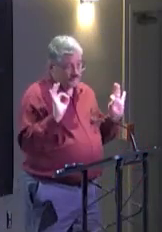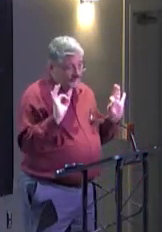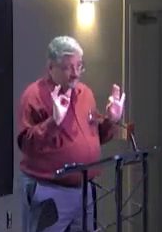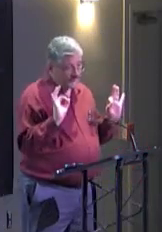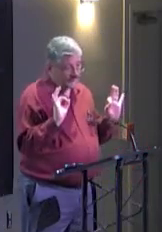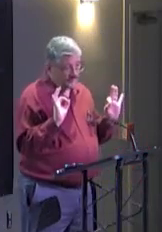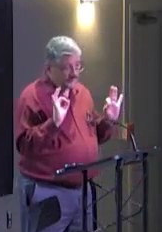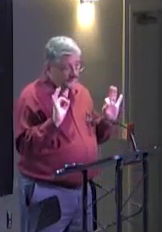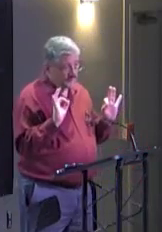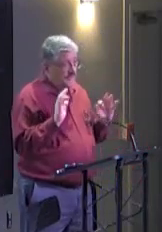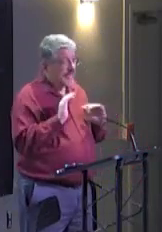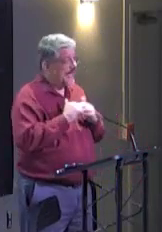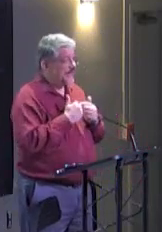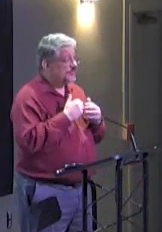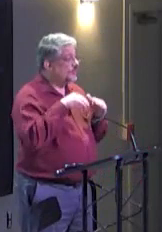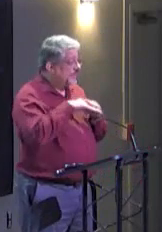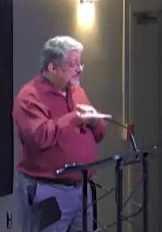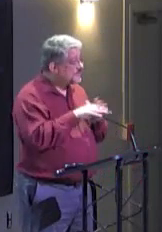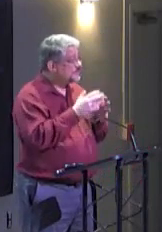SLTT is free.